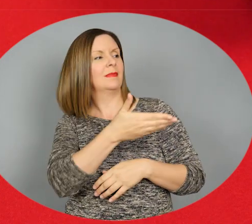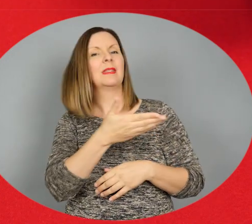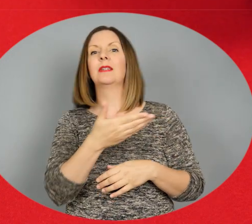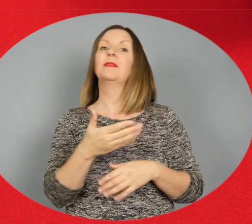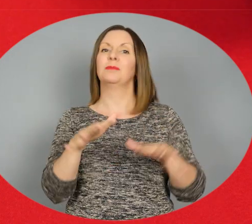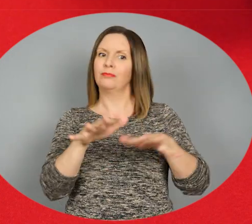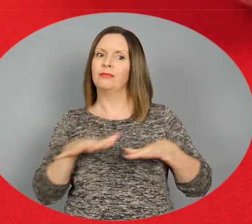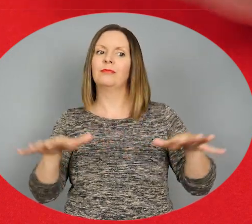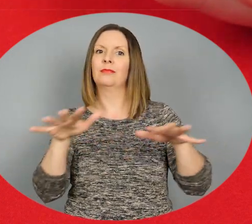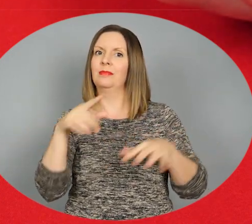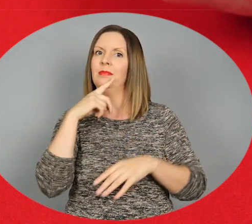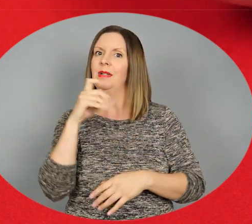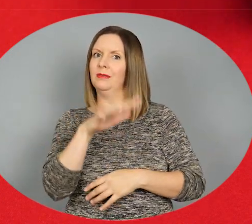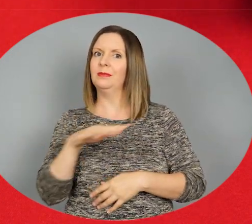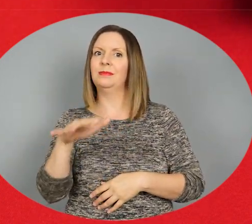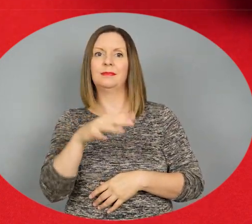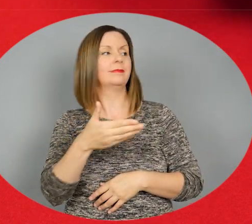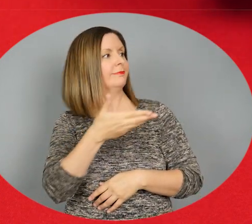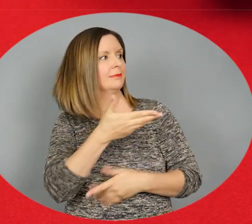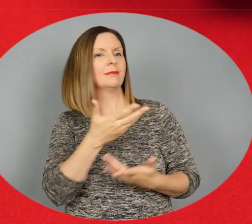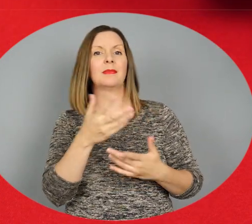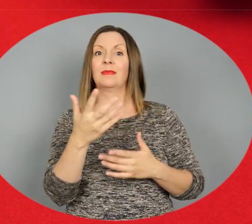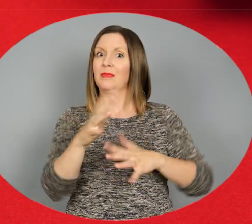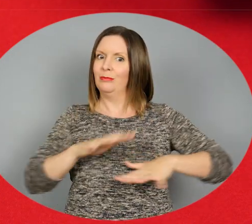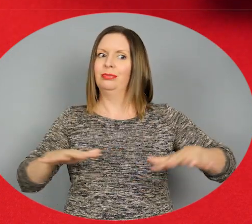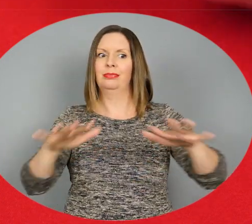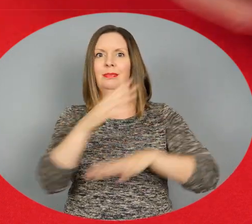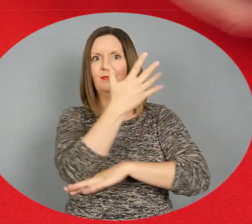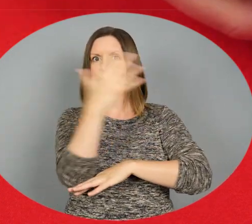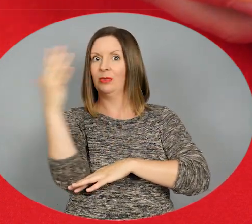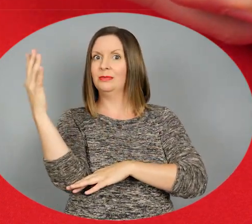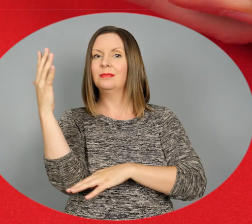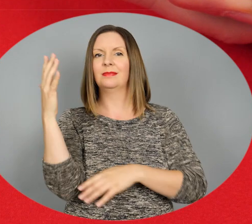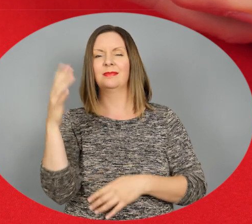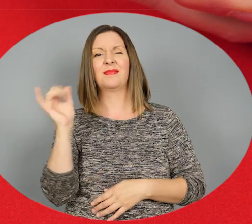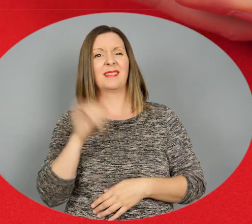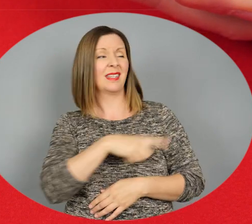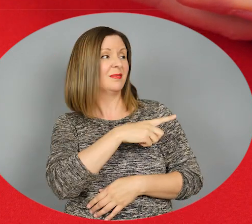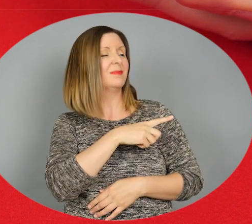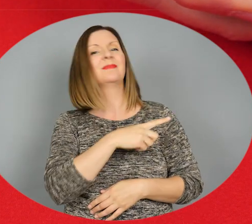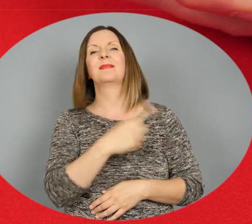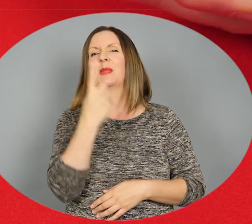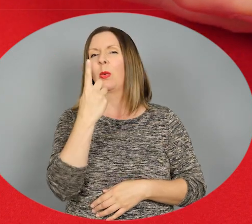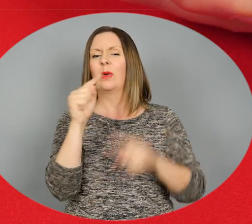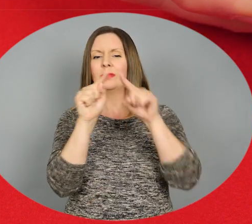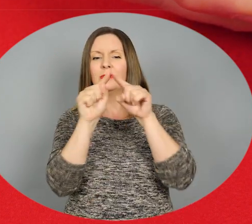of desert. We also have a region here of forest, and this area here, even though it’s just